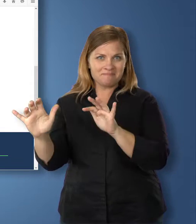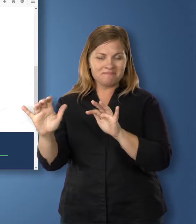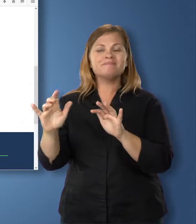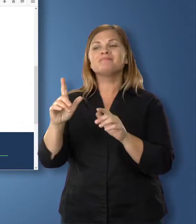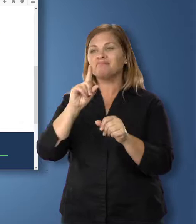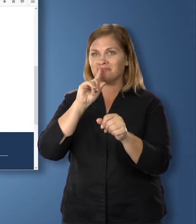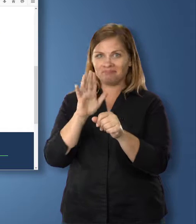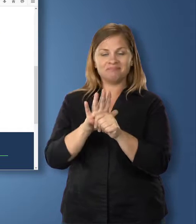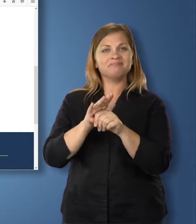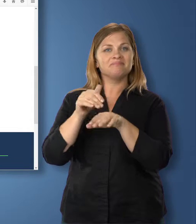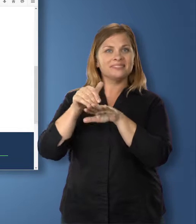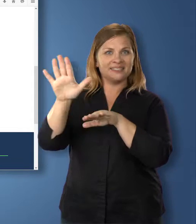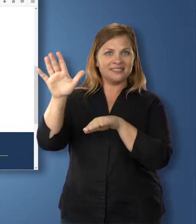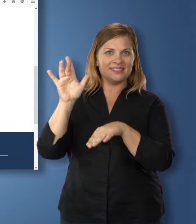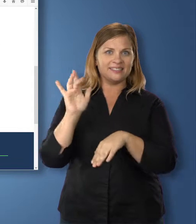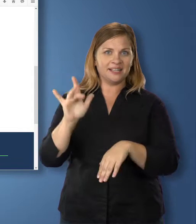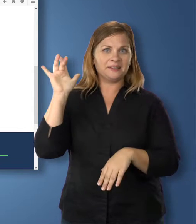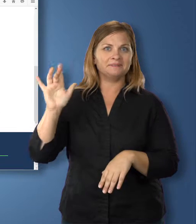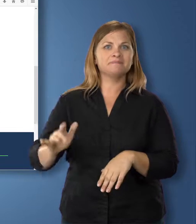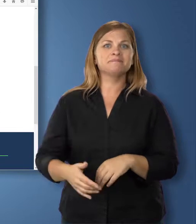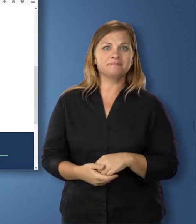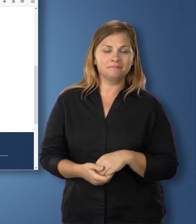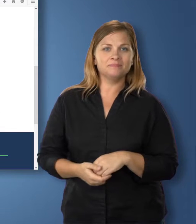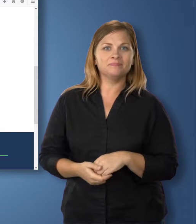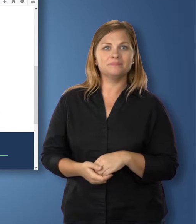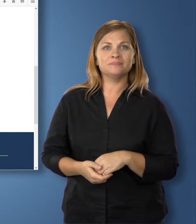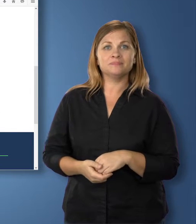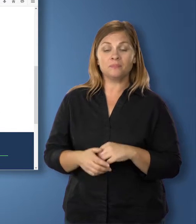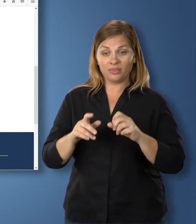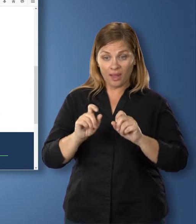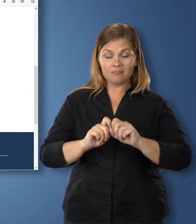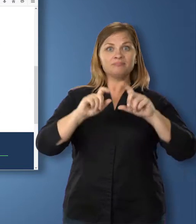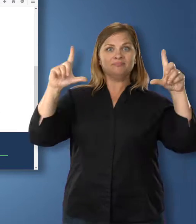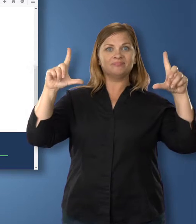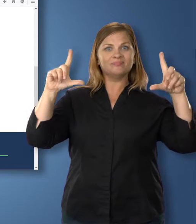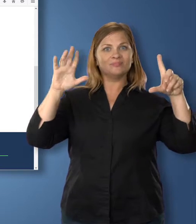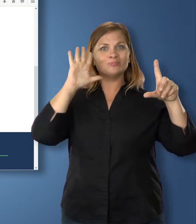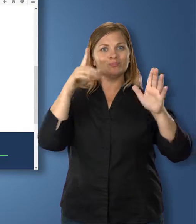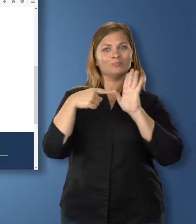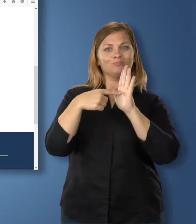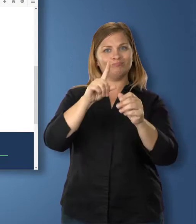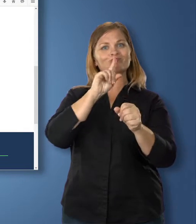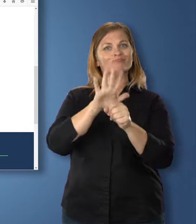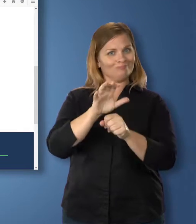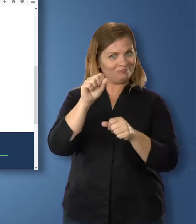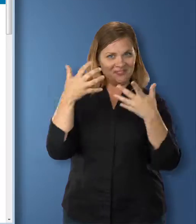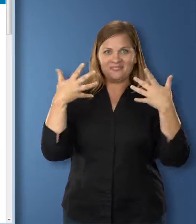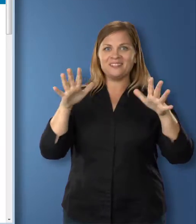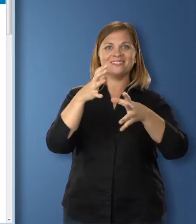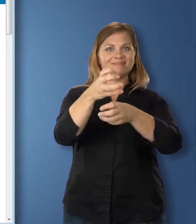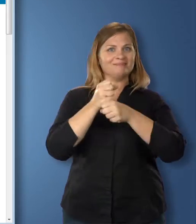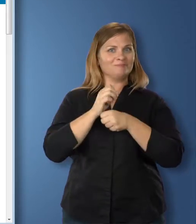If you agree, check the box and type your name in the signature line. Now click the "Submit" button.